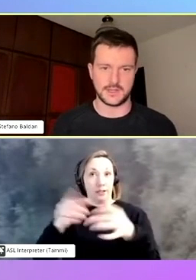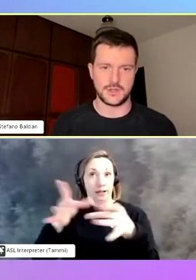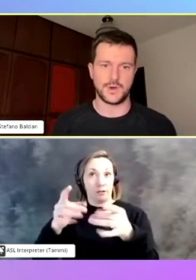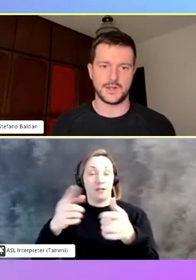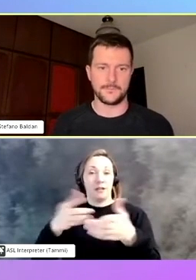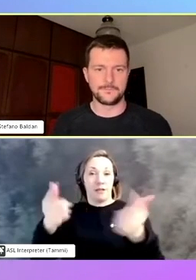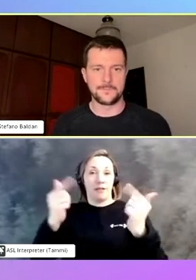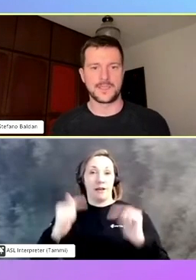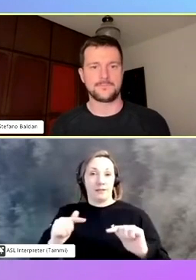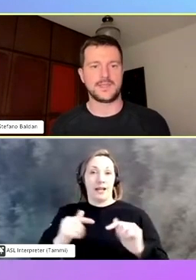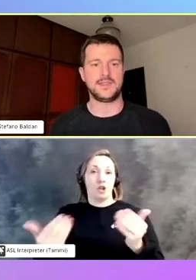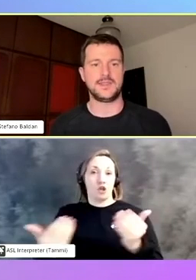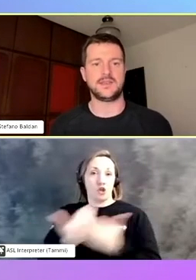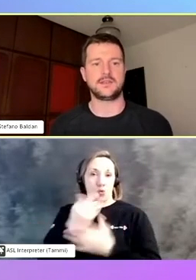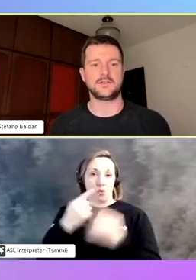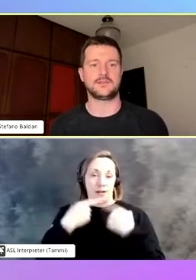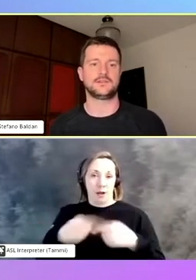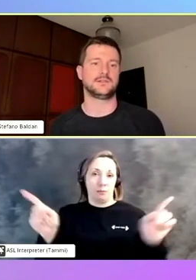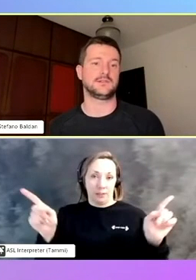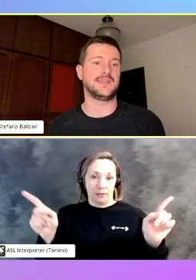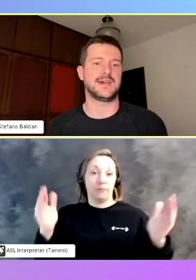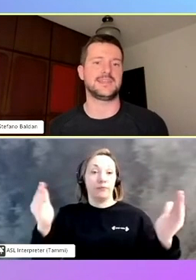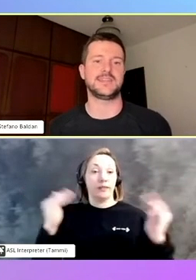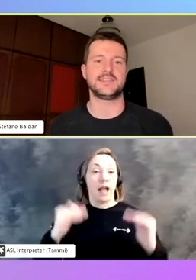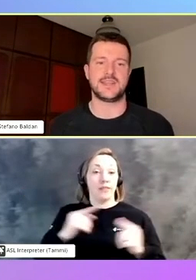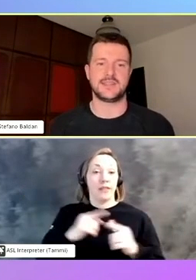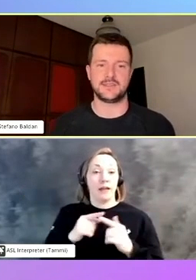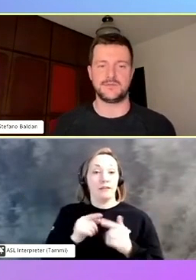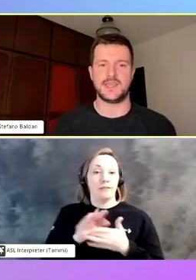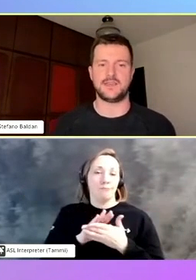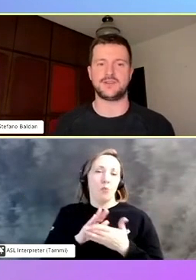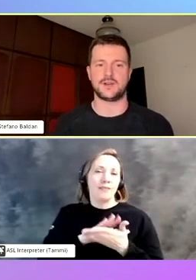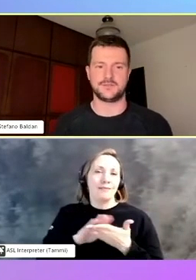We need to reimplement everything ourselves.